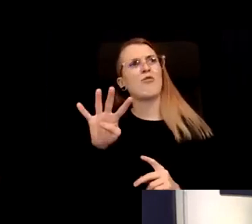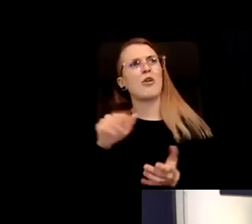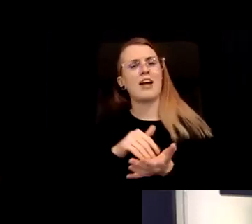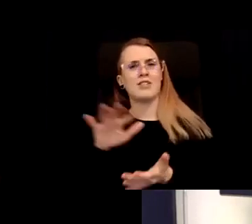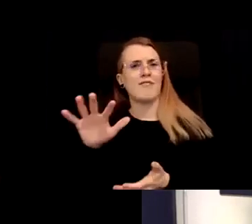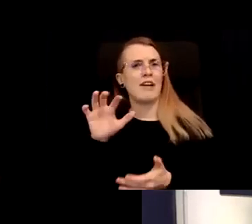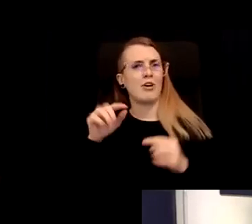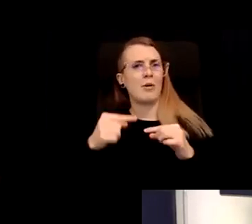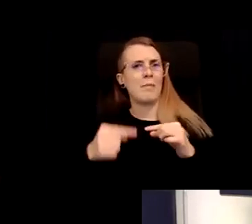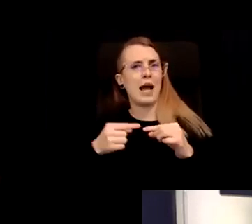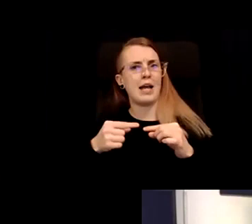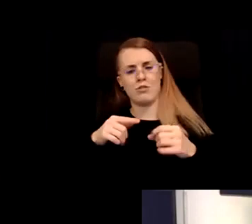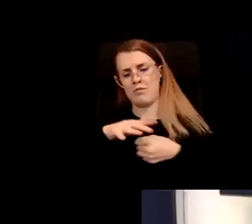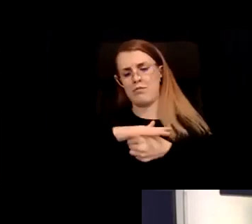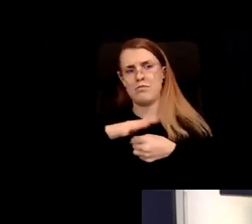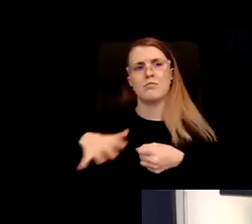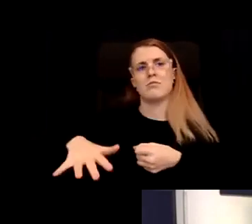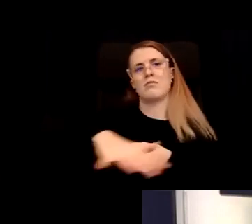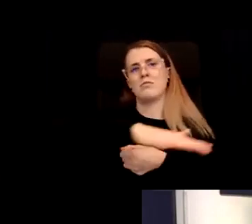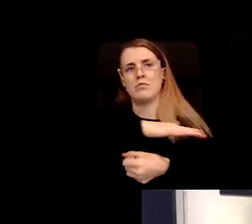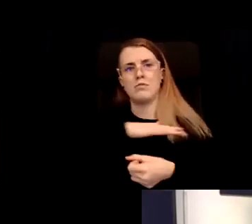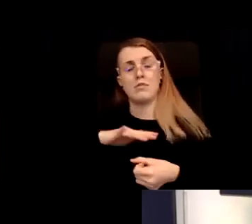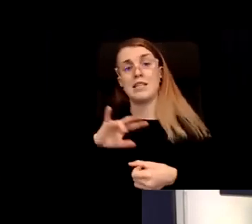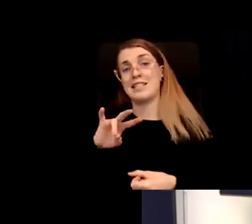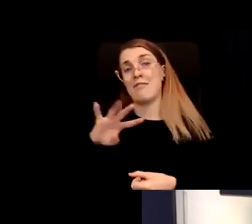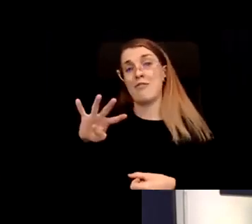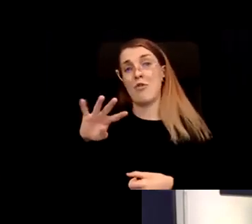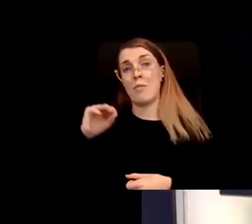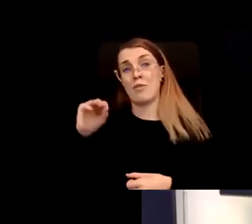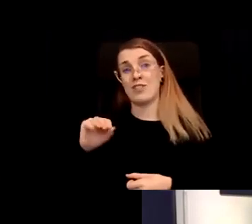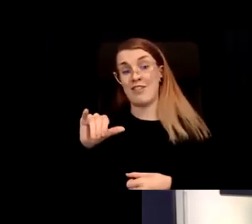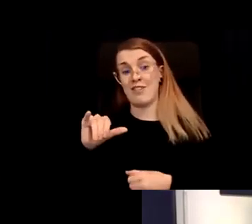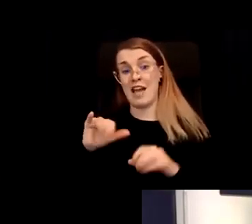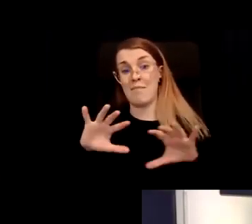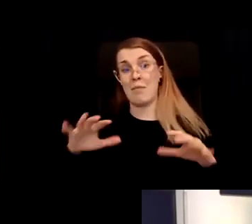Of course about 74% of that population is all here in Taylor county which is where Abilene